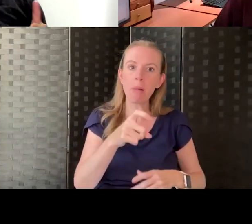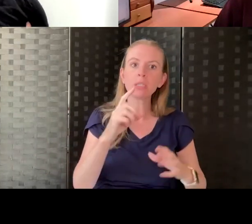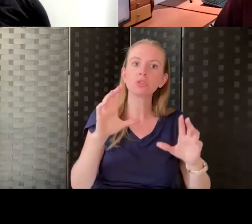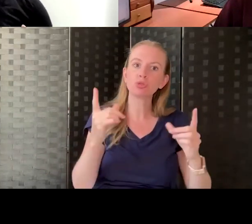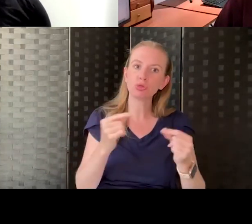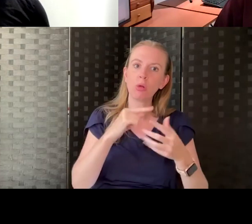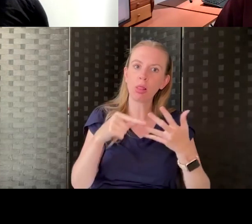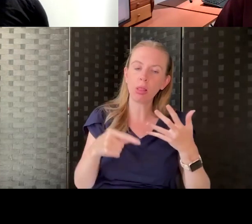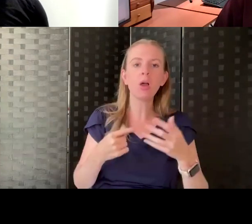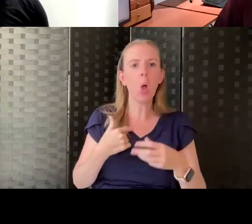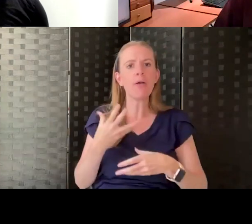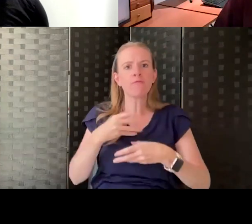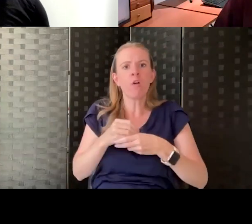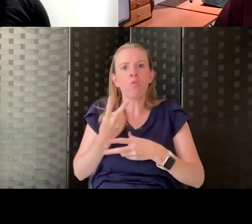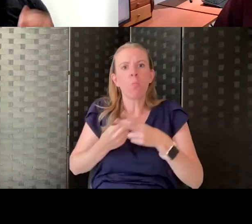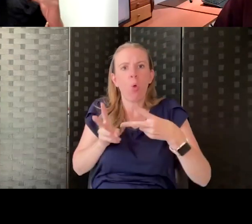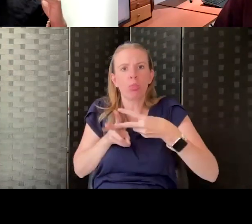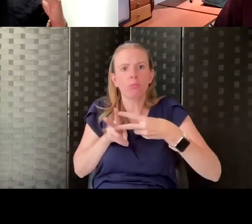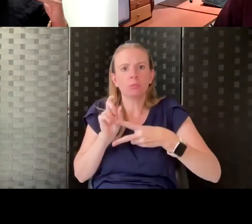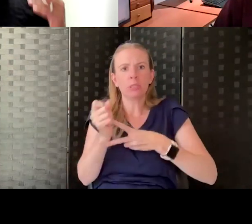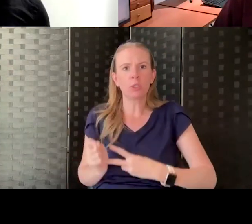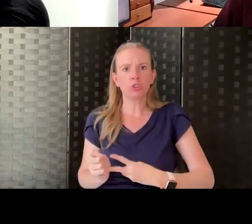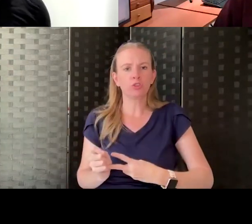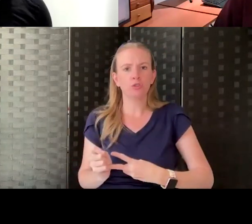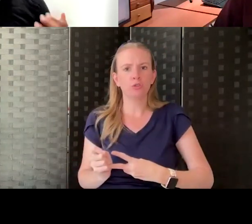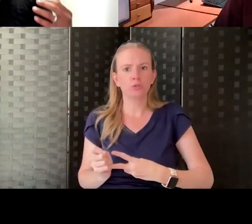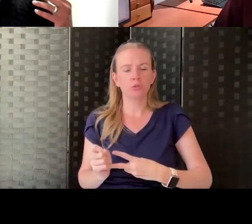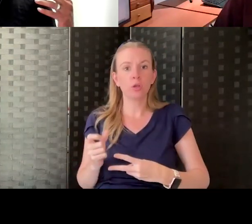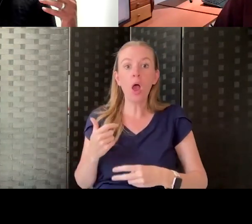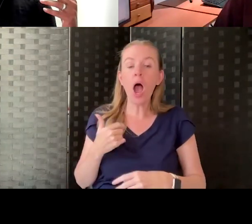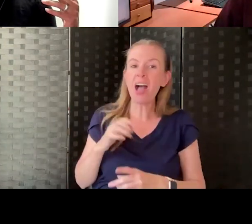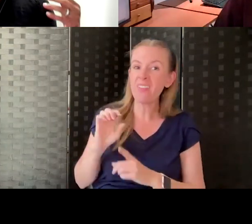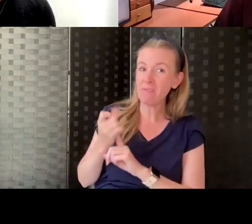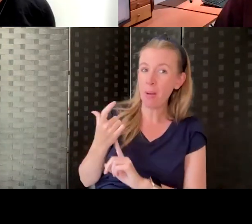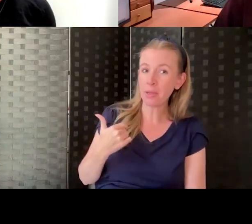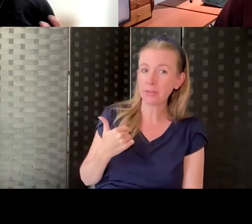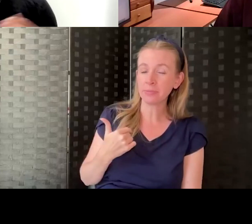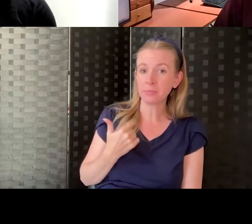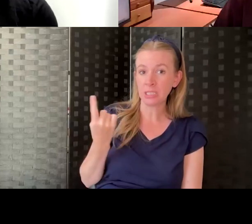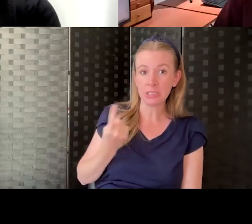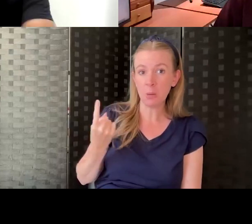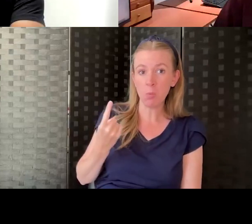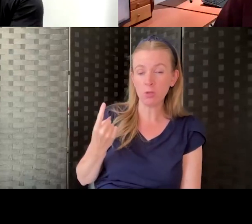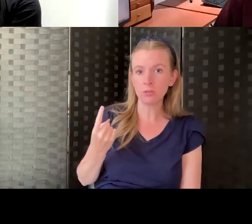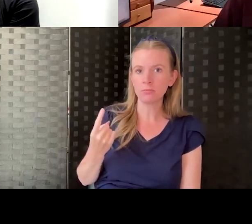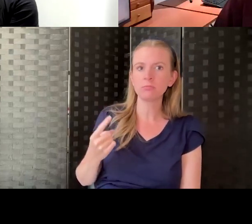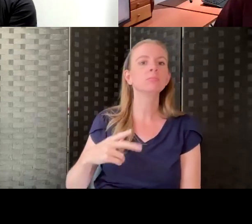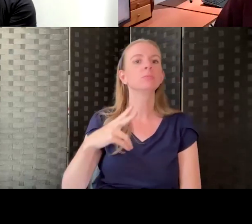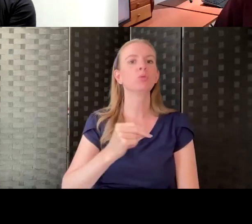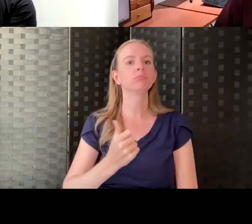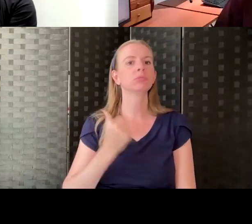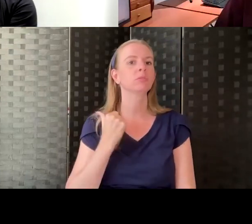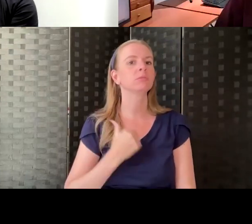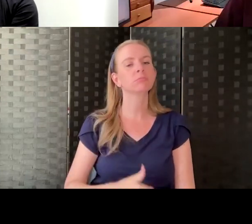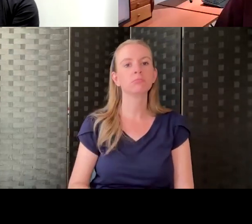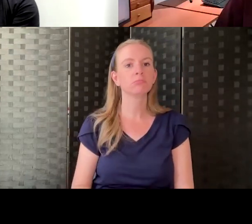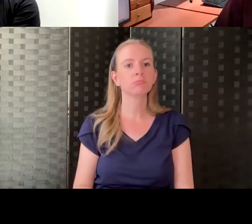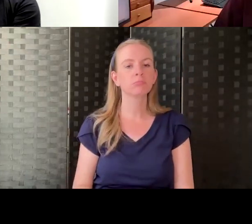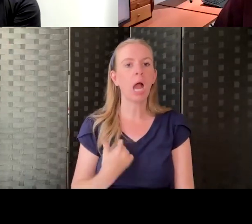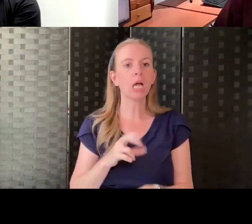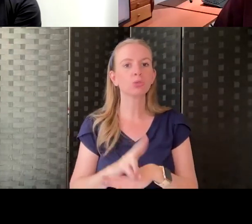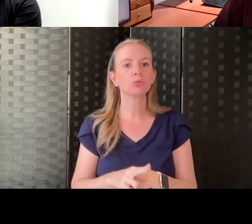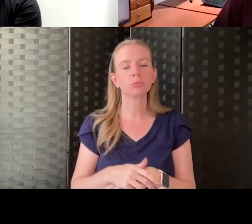an environment where we have had someone who was just like I refuse to do it, I'm going to